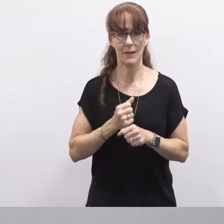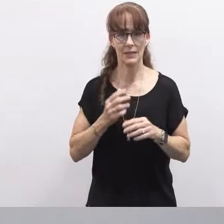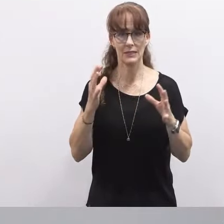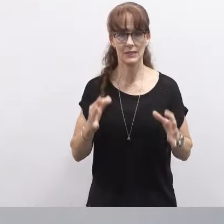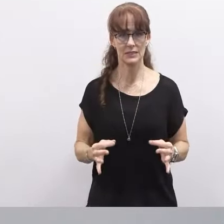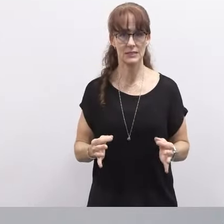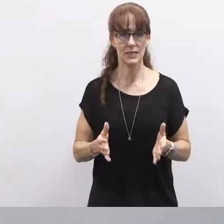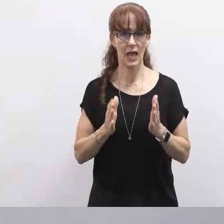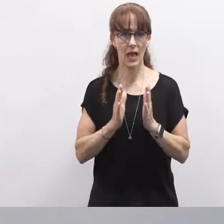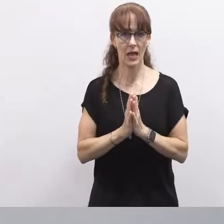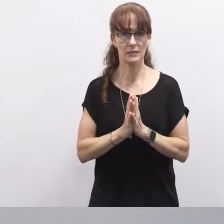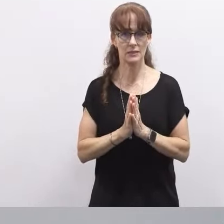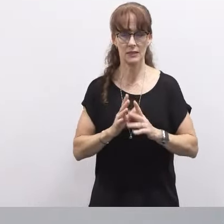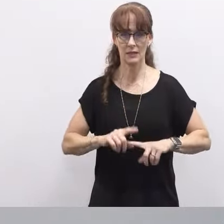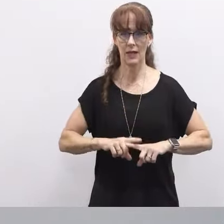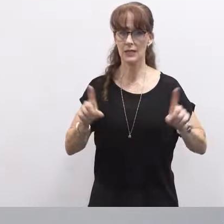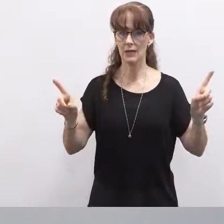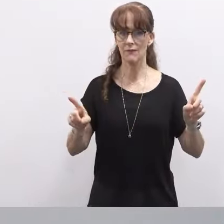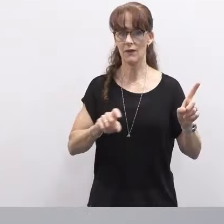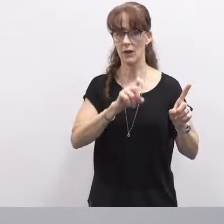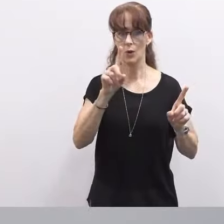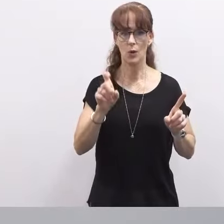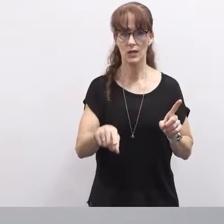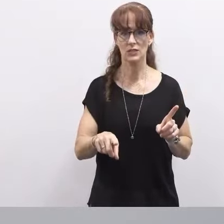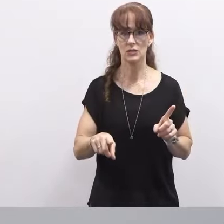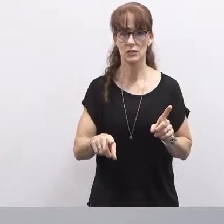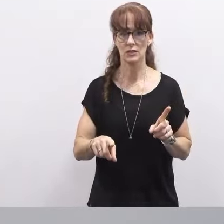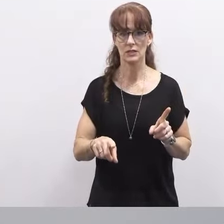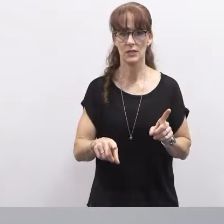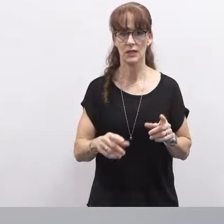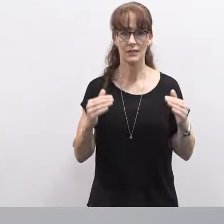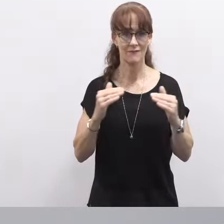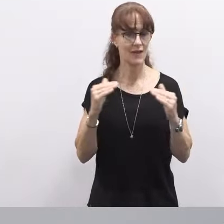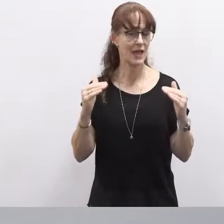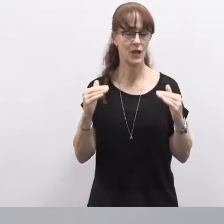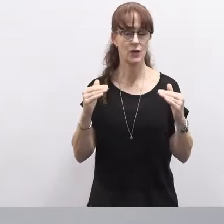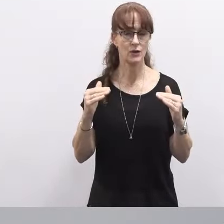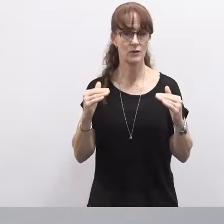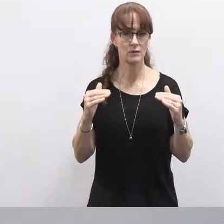is asking a completely different question, and that is, is this fair? Is it balanced?